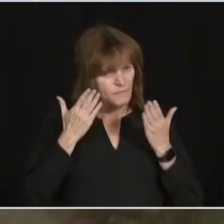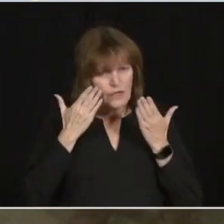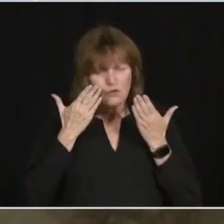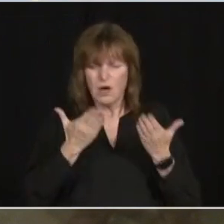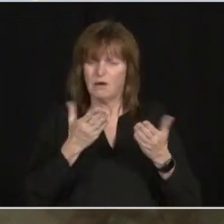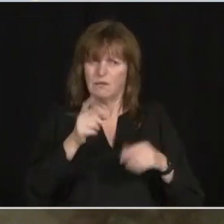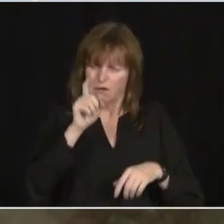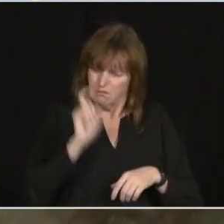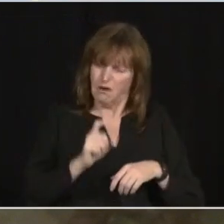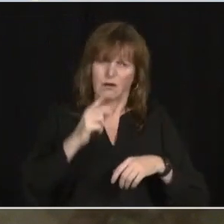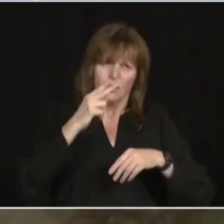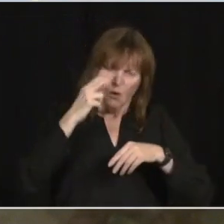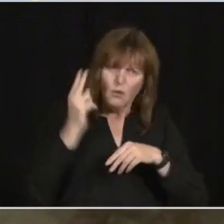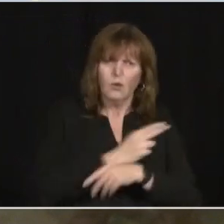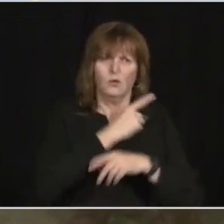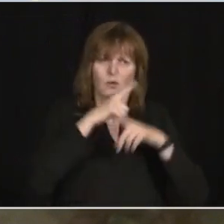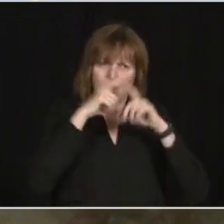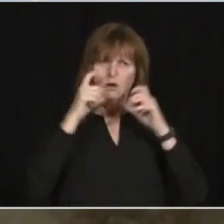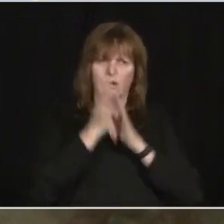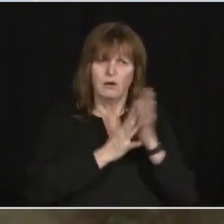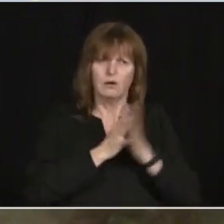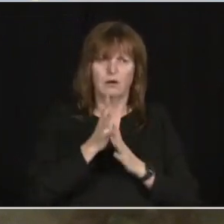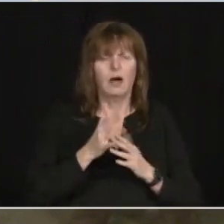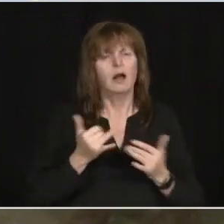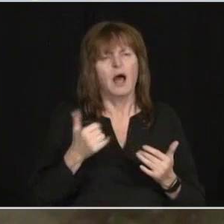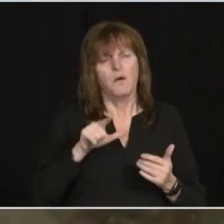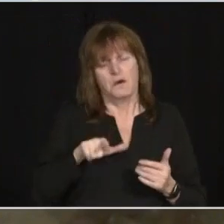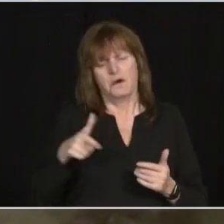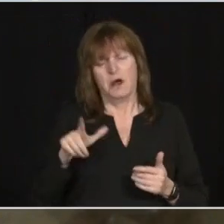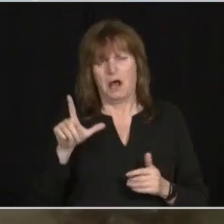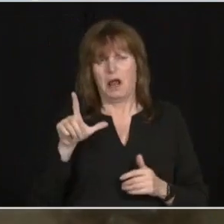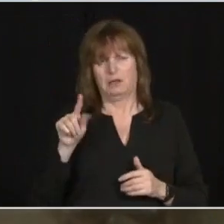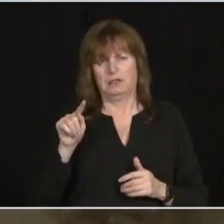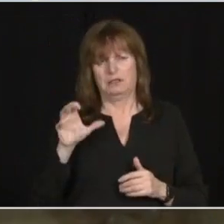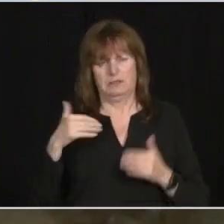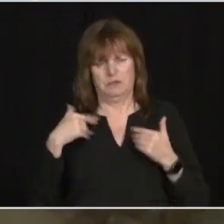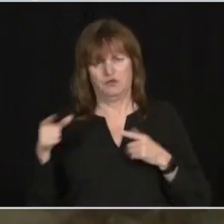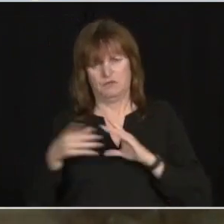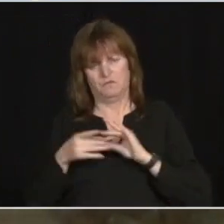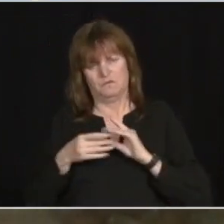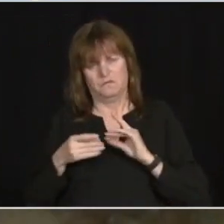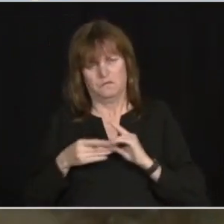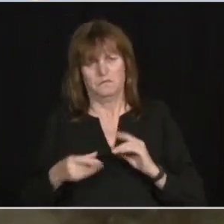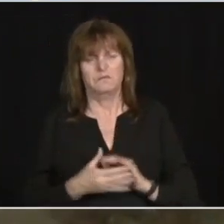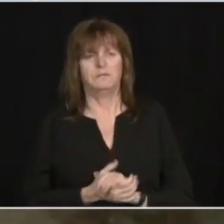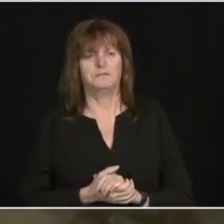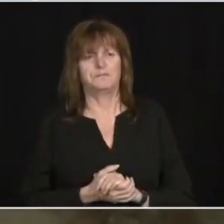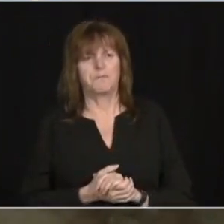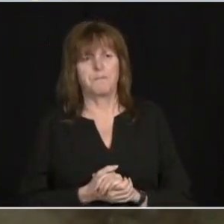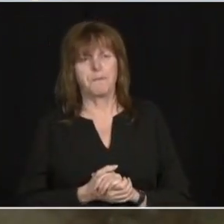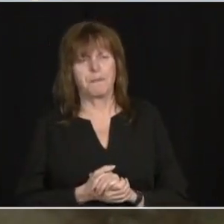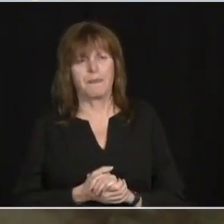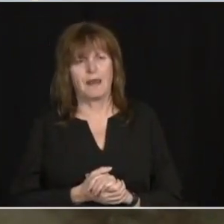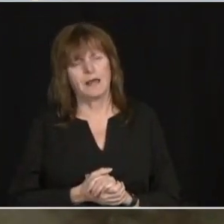balance over to the Minister of Long-Term Care. Thank